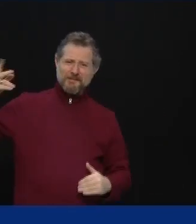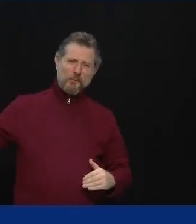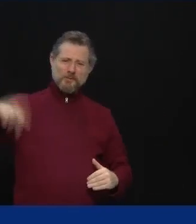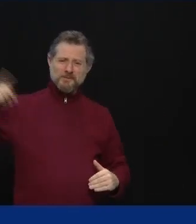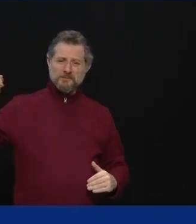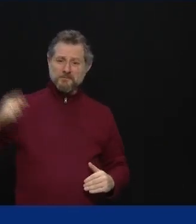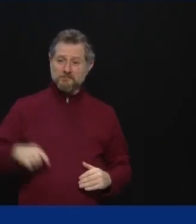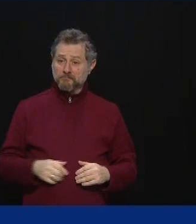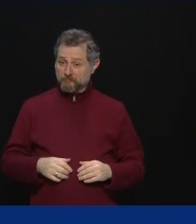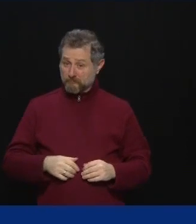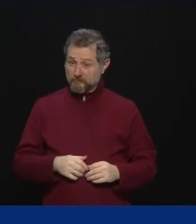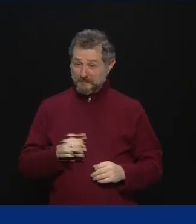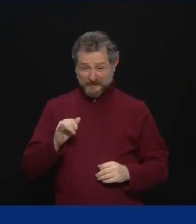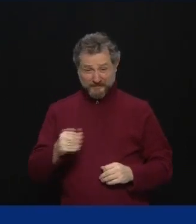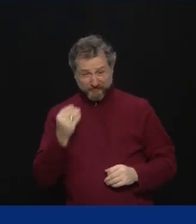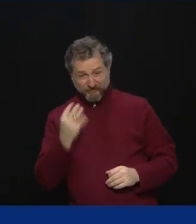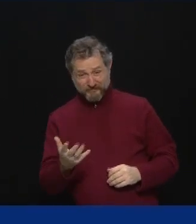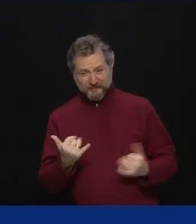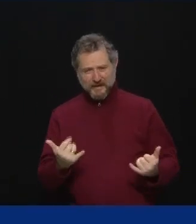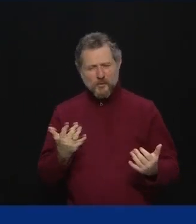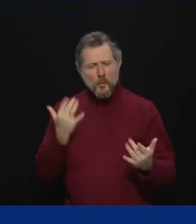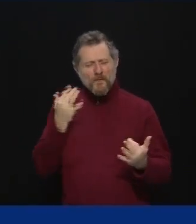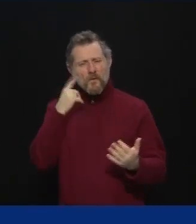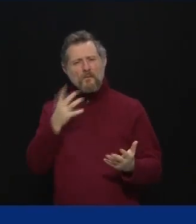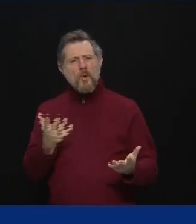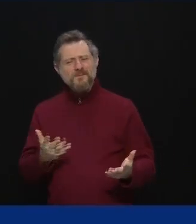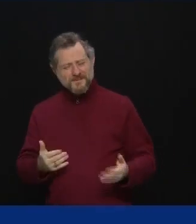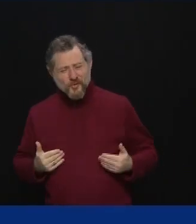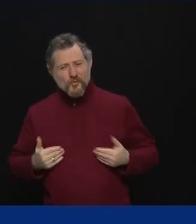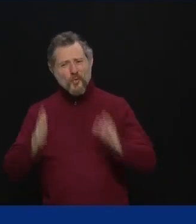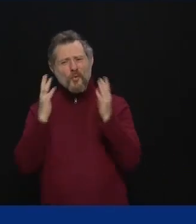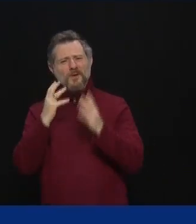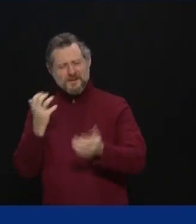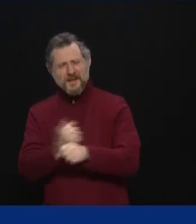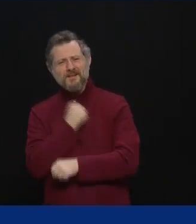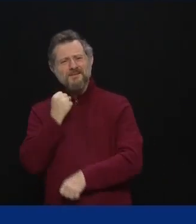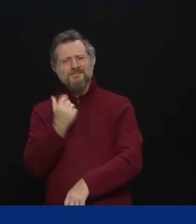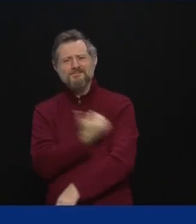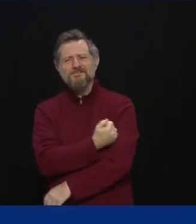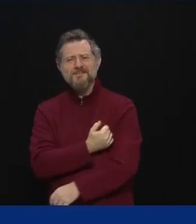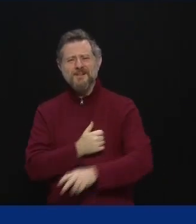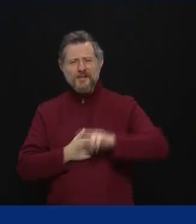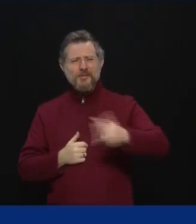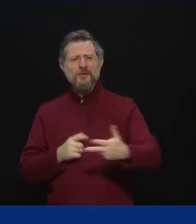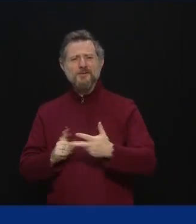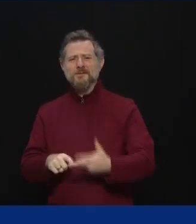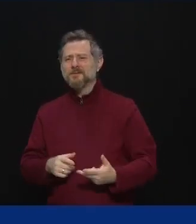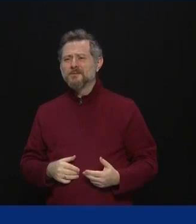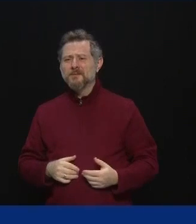PANDEMIC, FROM THIS VIRUS, THAN PEOPLE WHO ARE VACCINATED. SO -- START NOW. WHAT ARE YOU WAITING FOR?